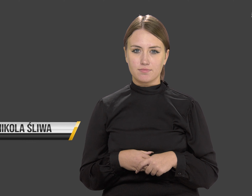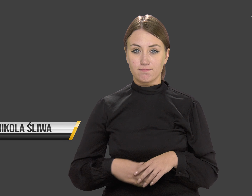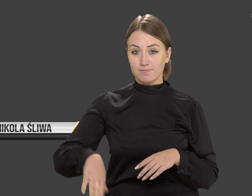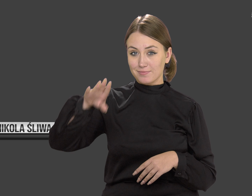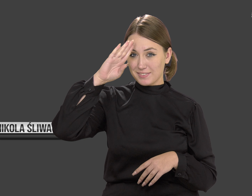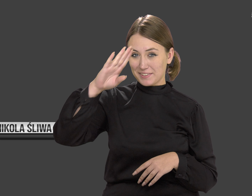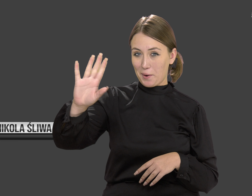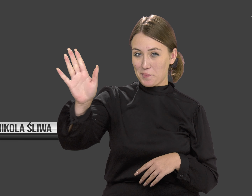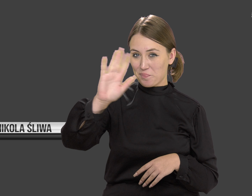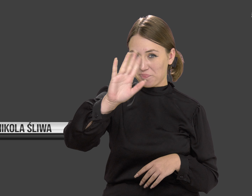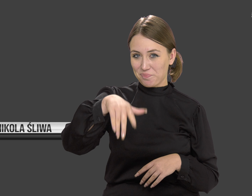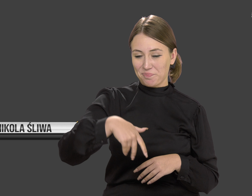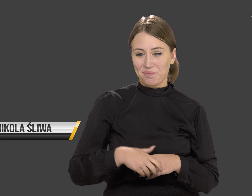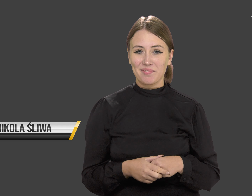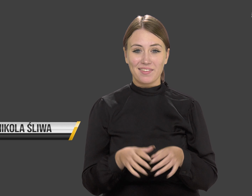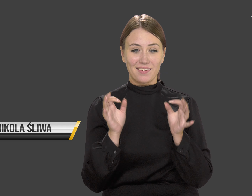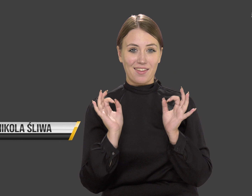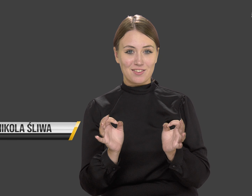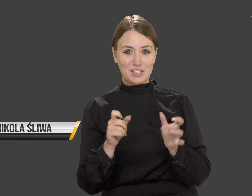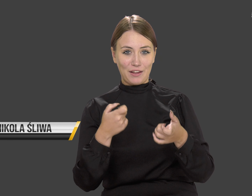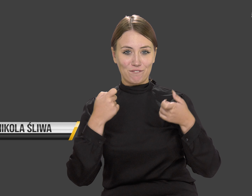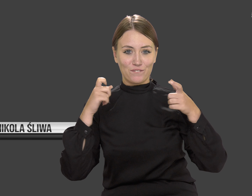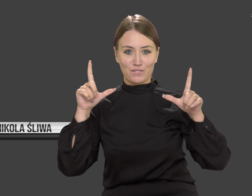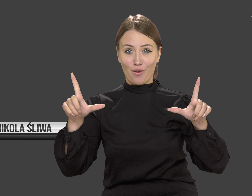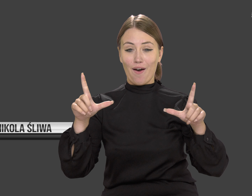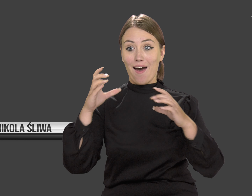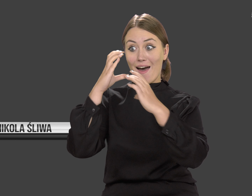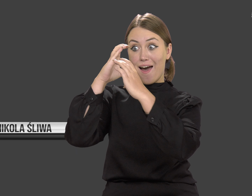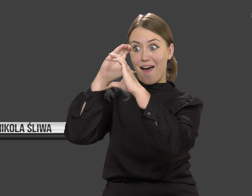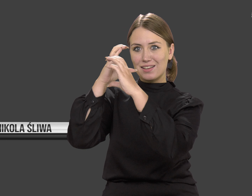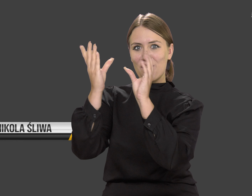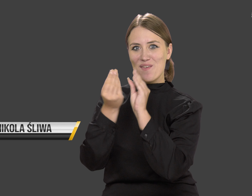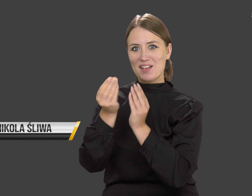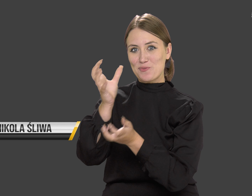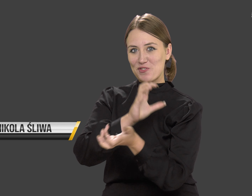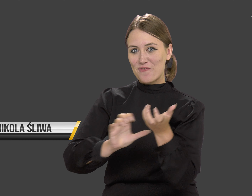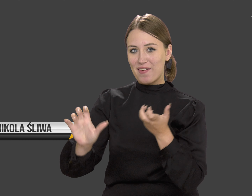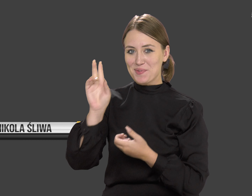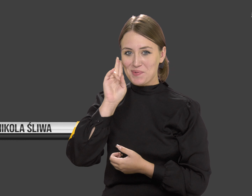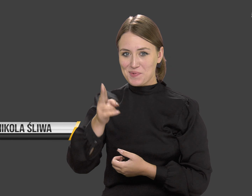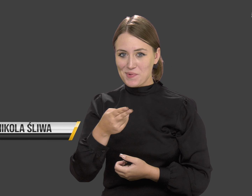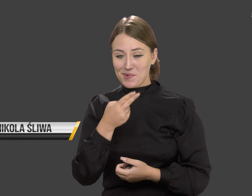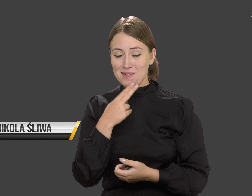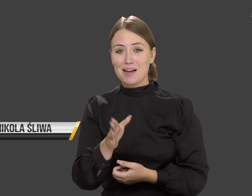Hello. In today's episode of "Astronomy with the Deaf World,"